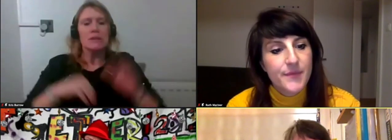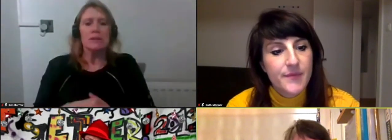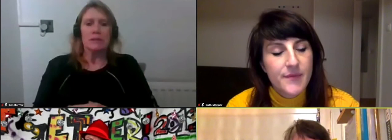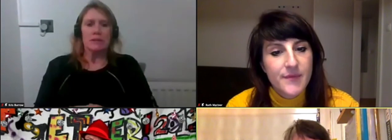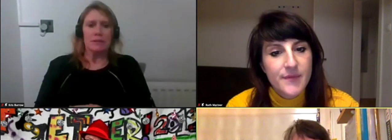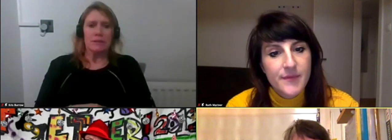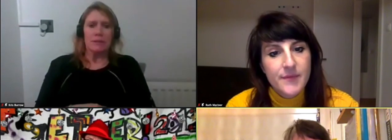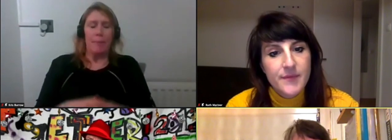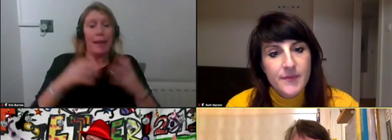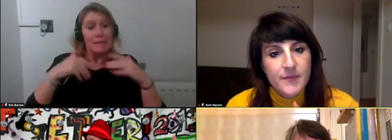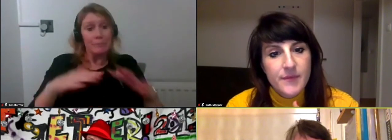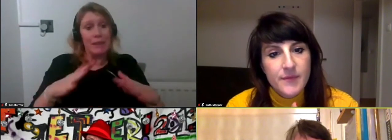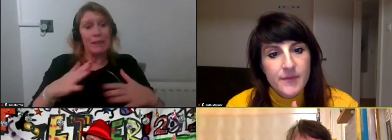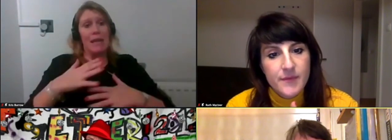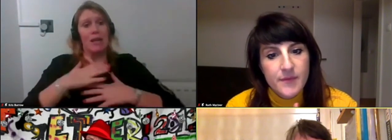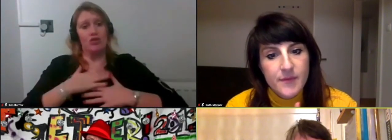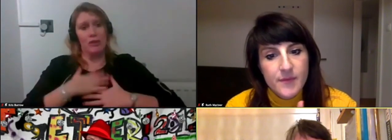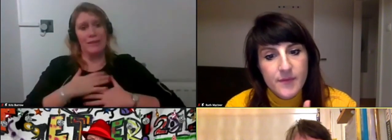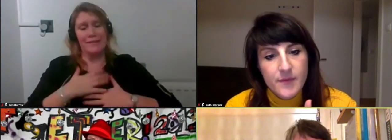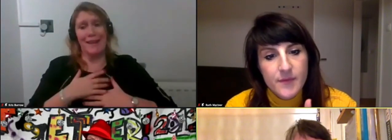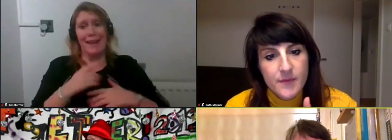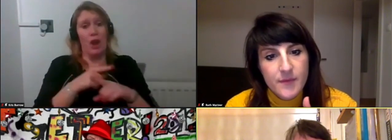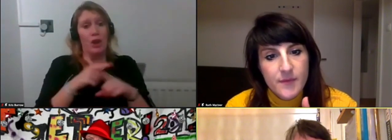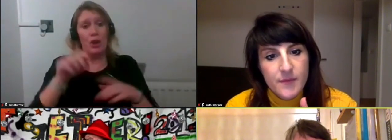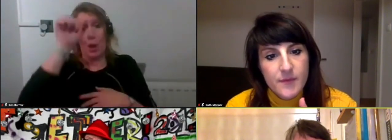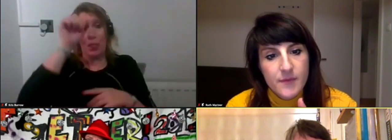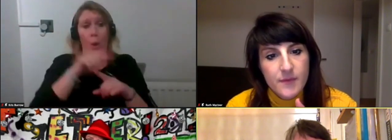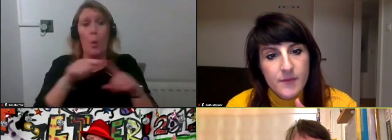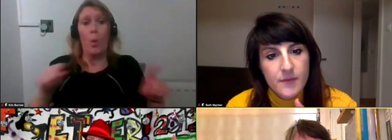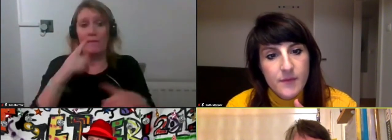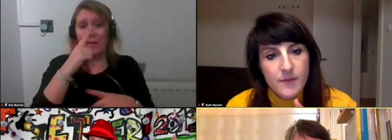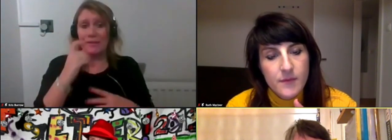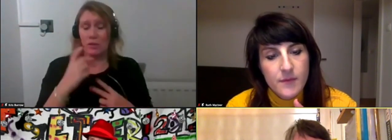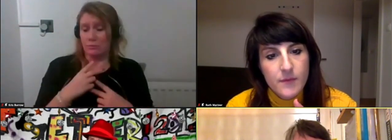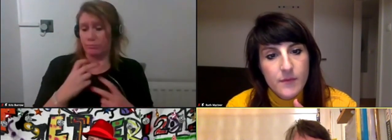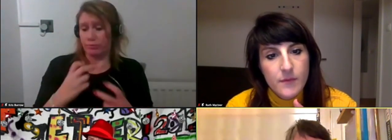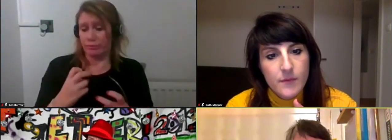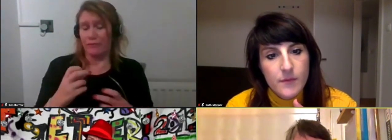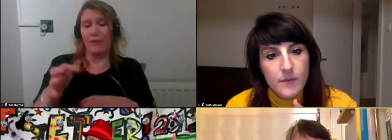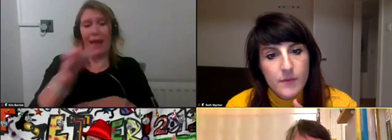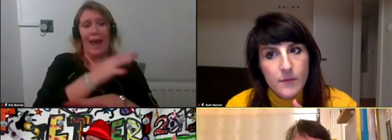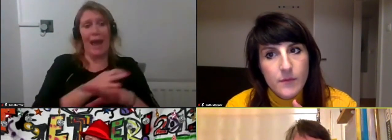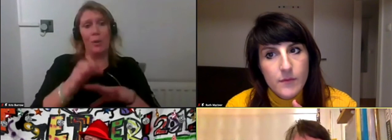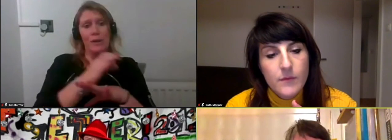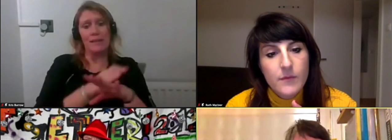I know all of us could listen for hours, but we have, actually run out of time